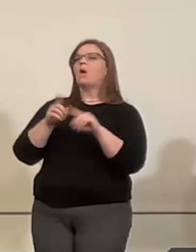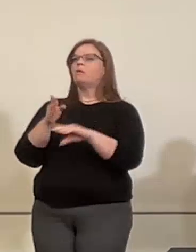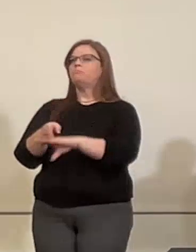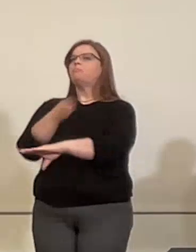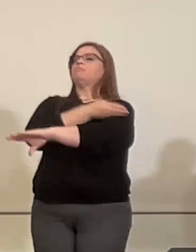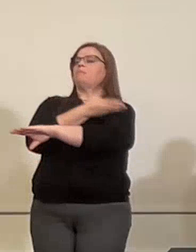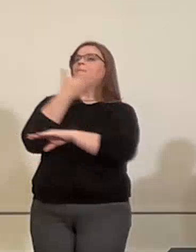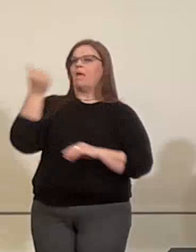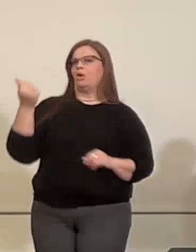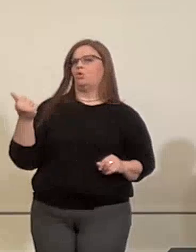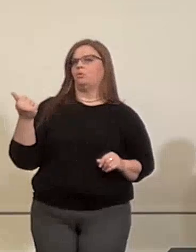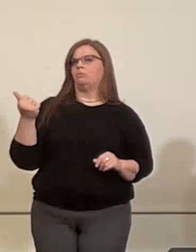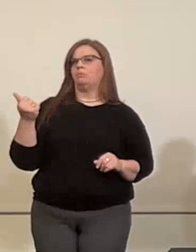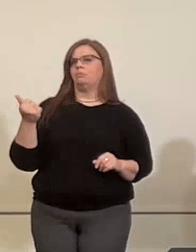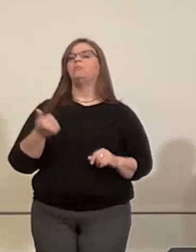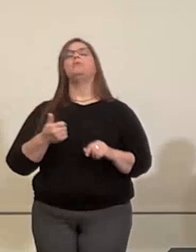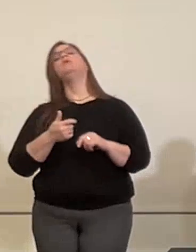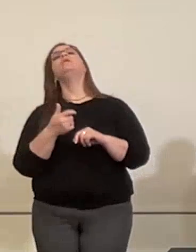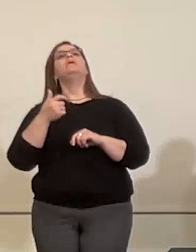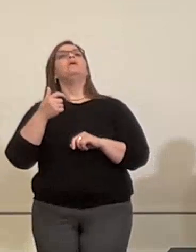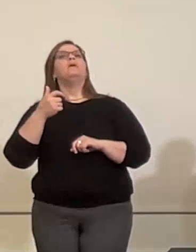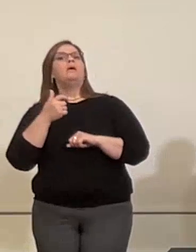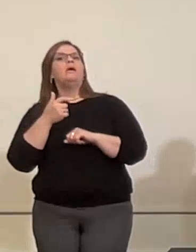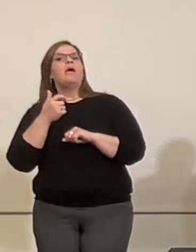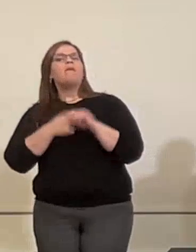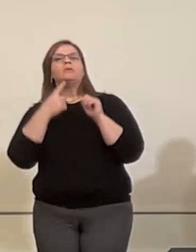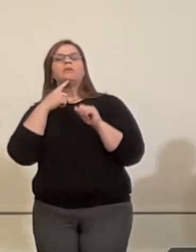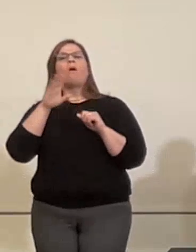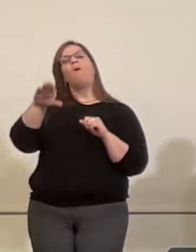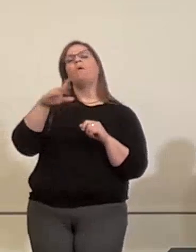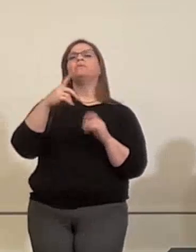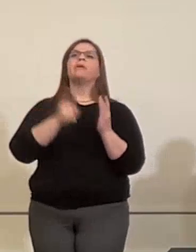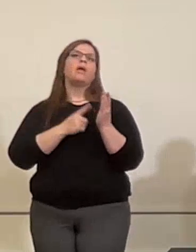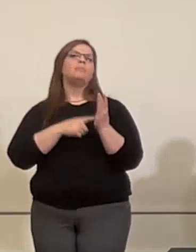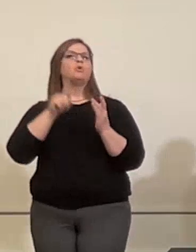saying, well, sometimes you got to edit it and regenerate it. Yes.